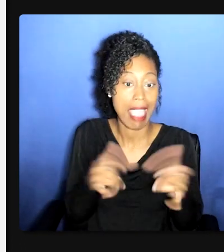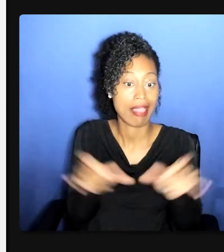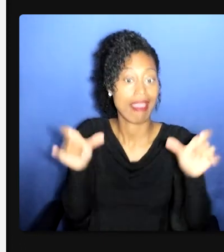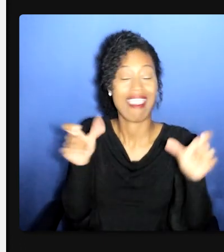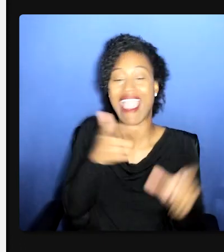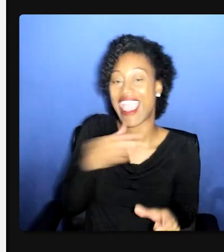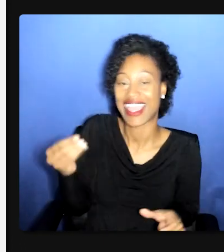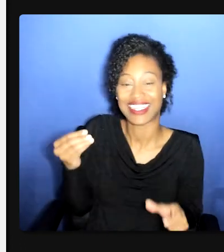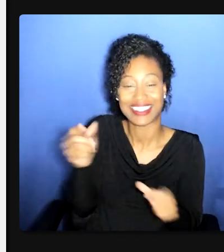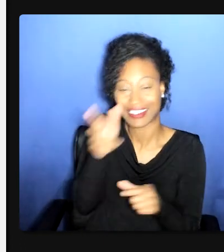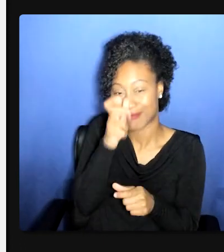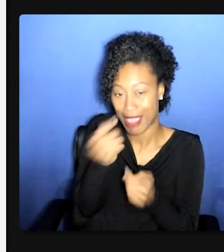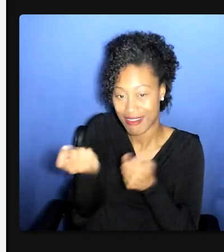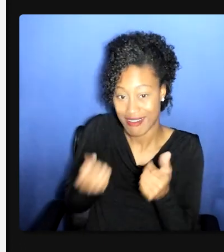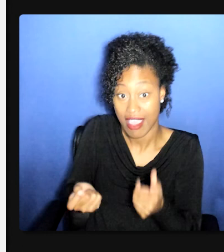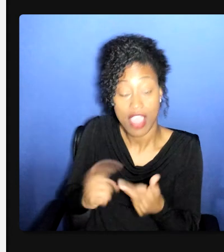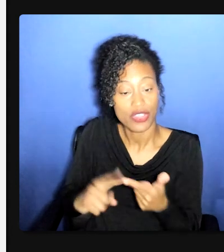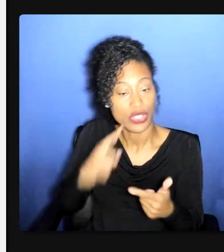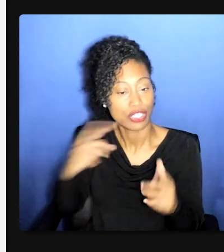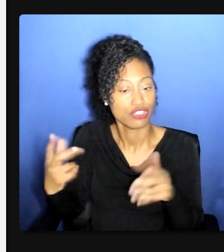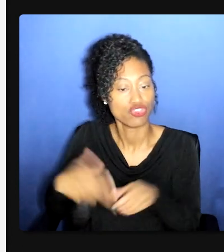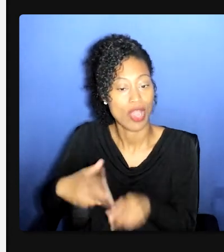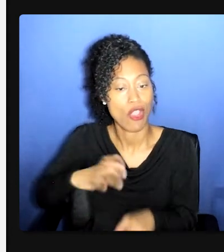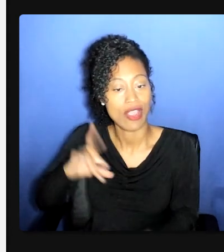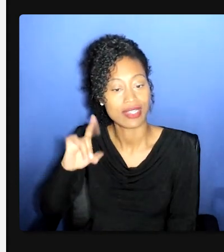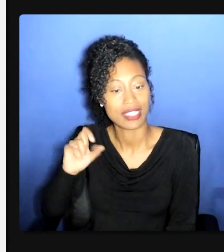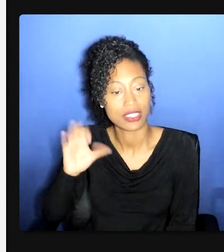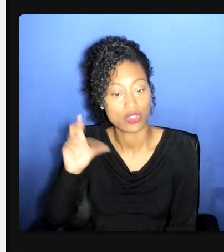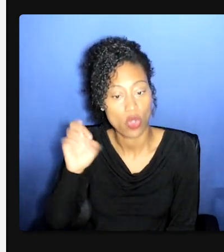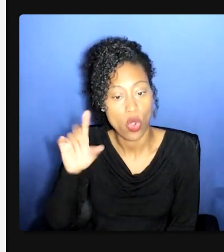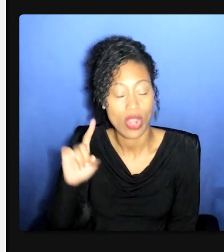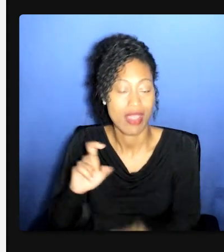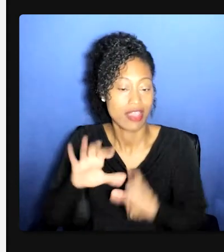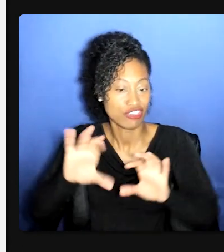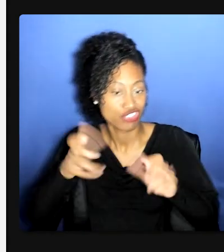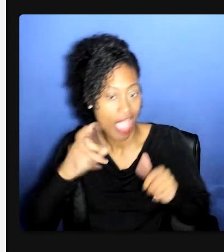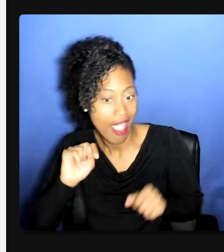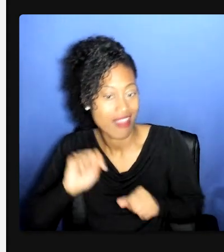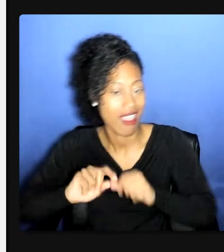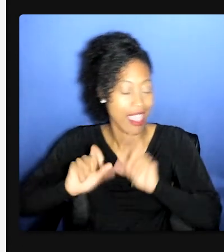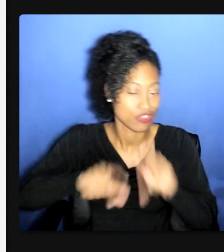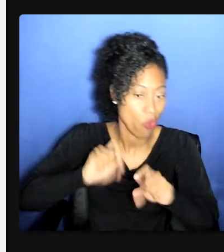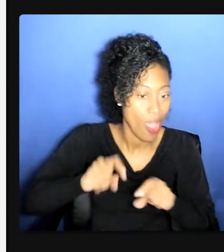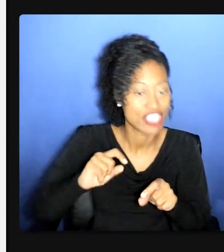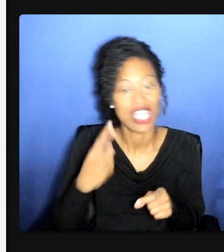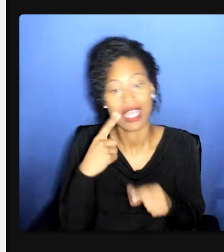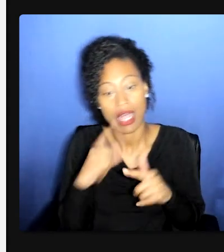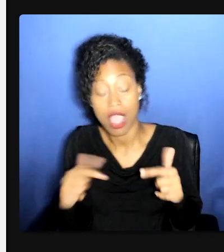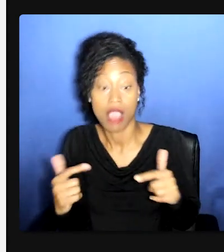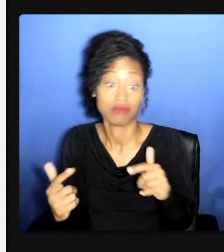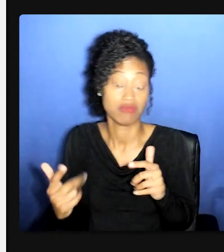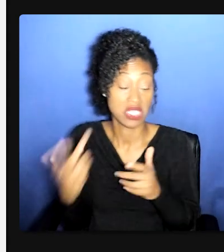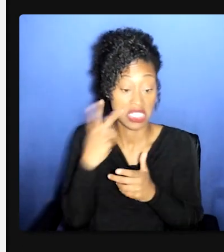Join our Discord to chat and ask questions connect with the community and learn how others have used MPS.